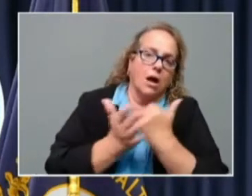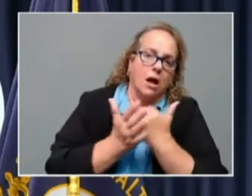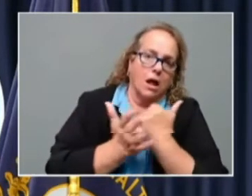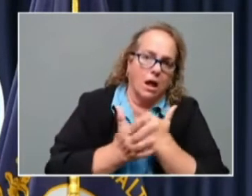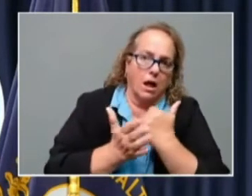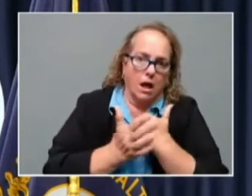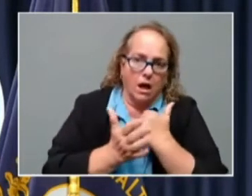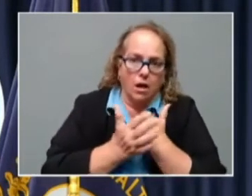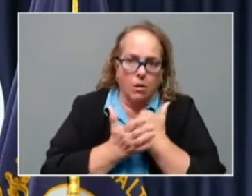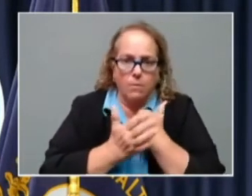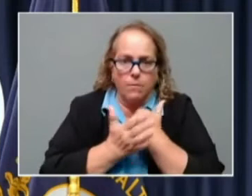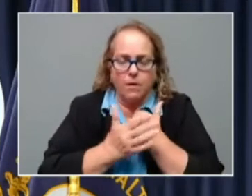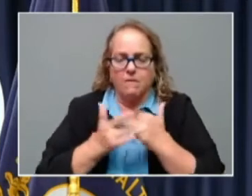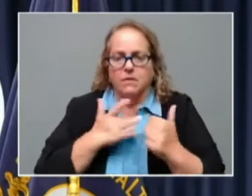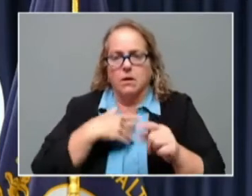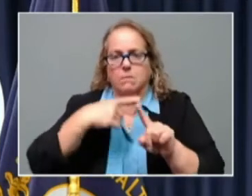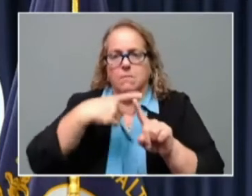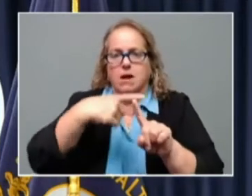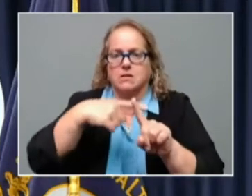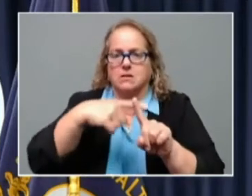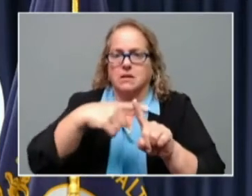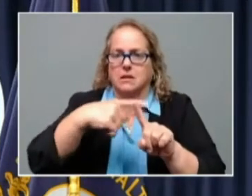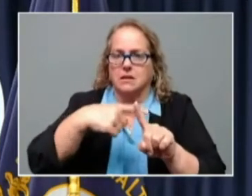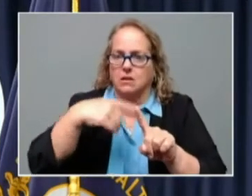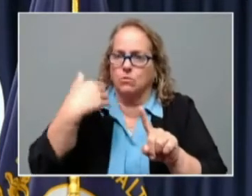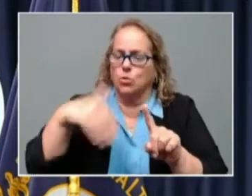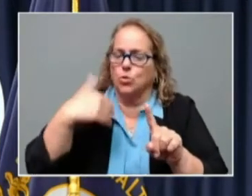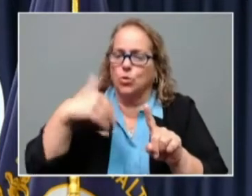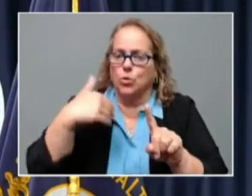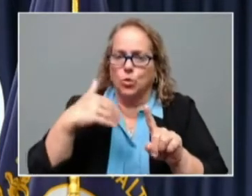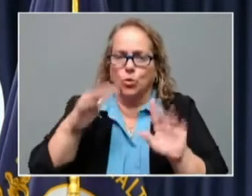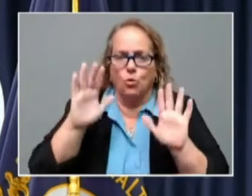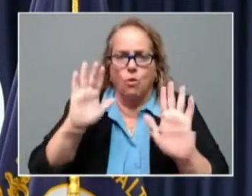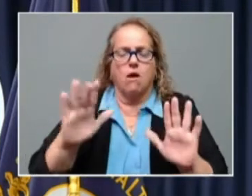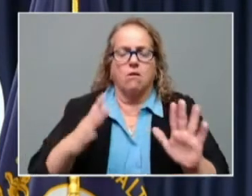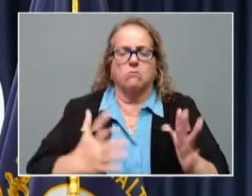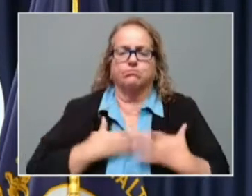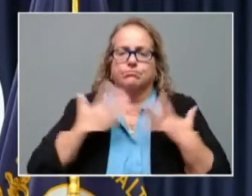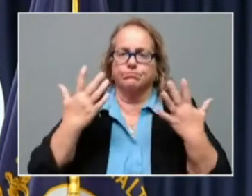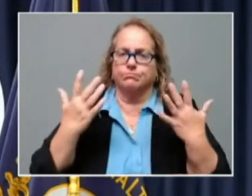positive and that people can can feel and how hard this group works always